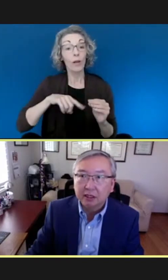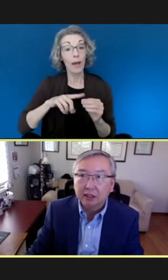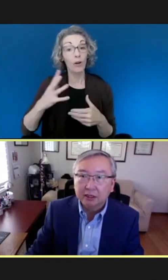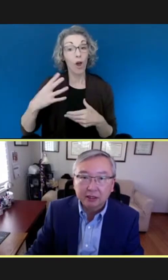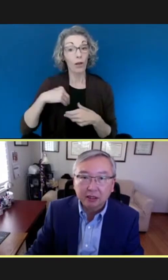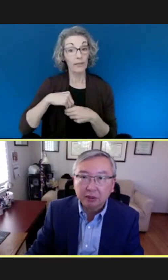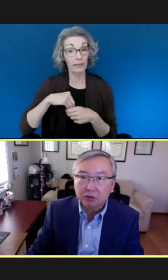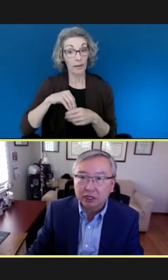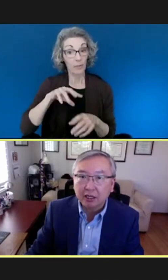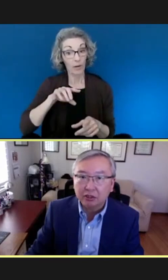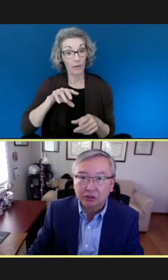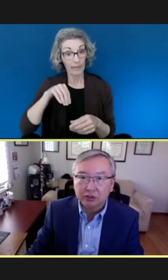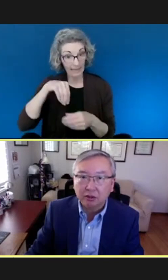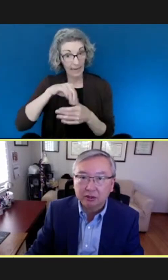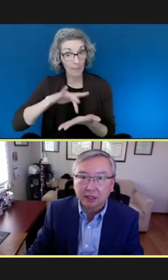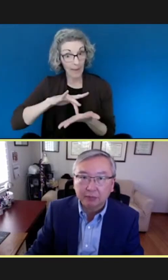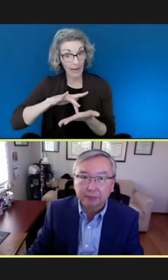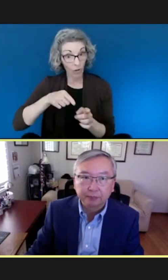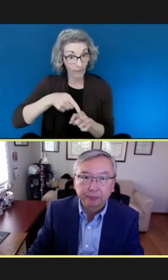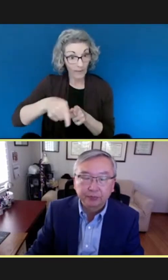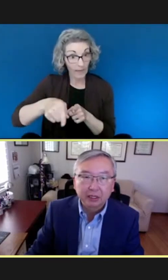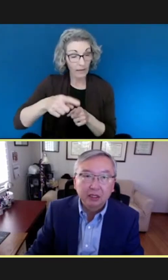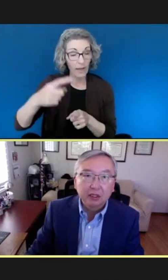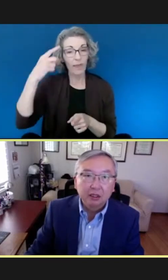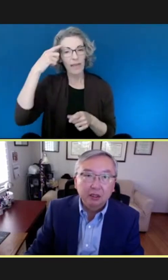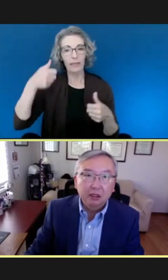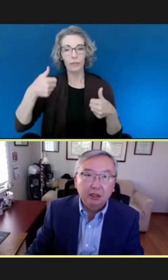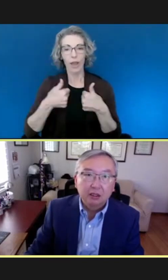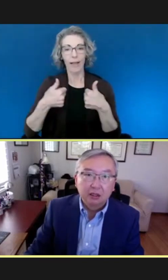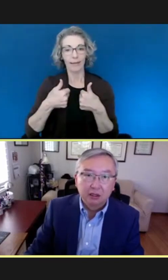they think about challenges all the time.